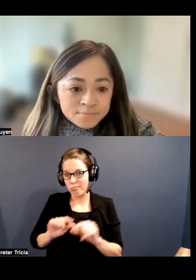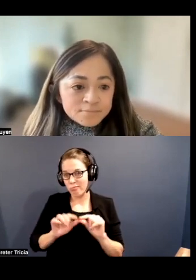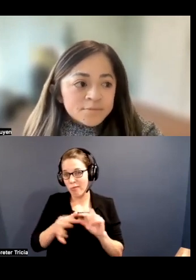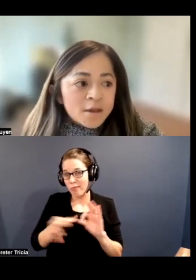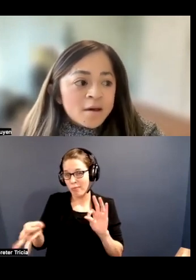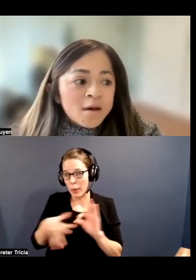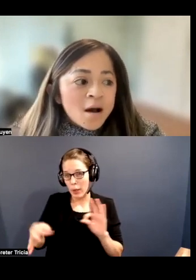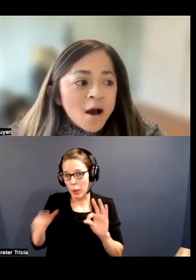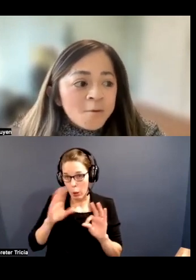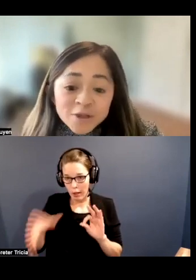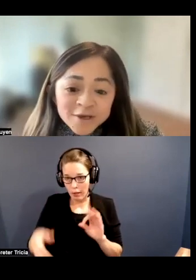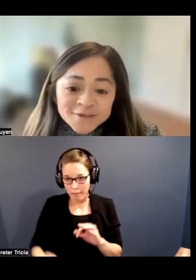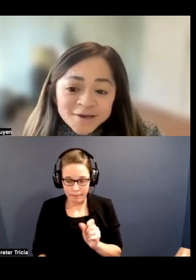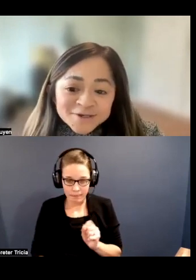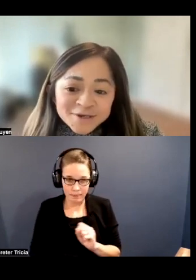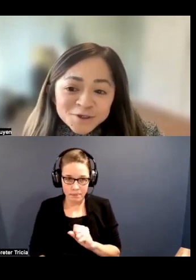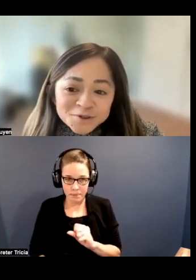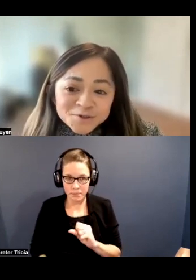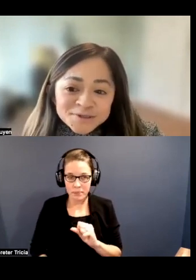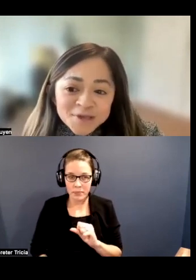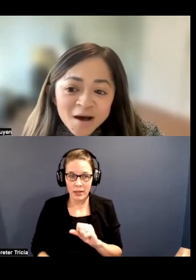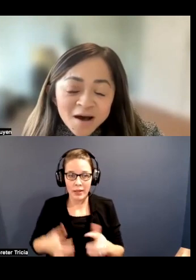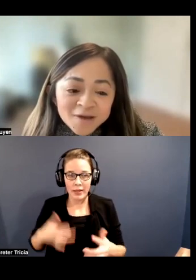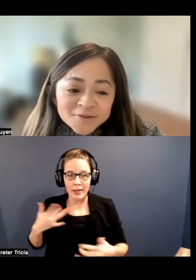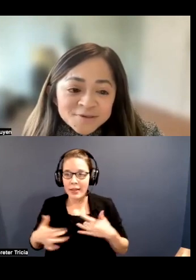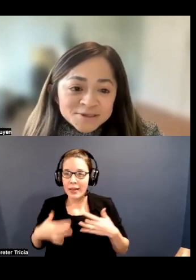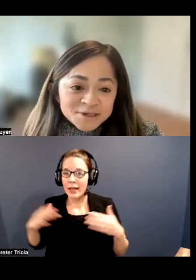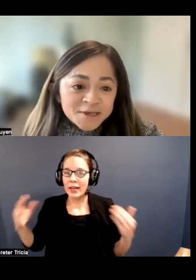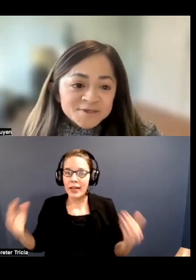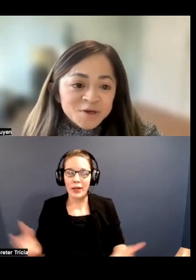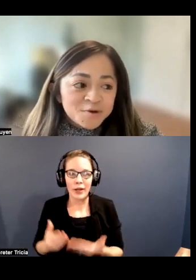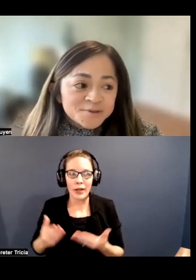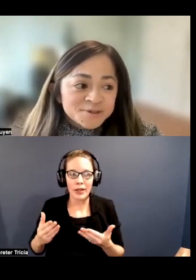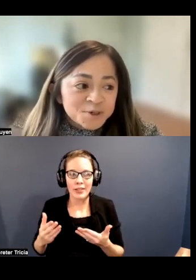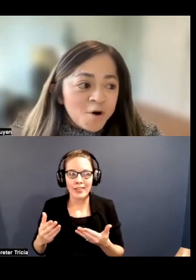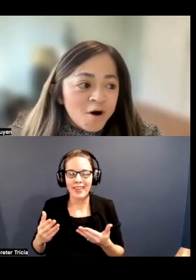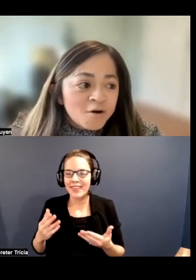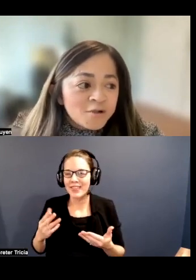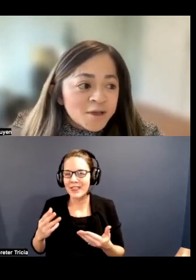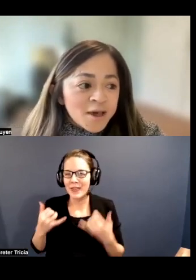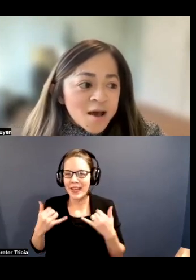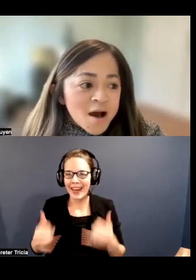I'm really excited to introduce today's speakers to you all.